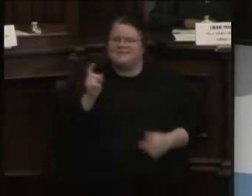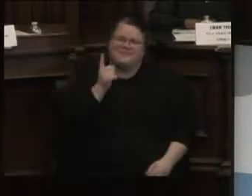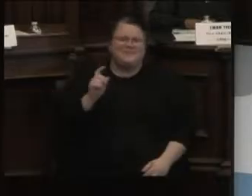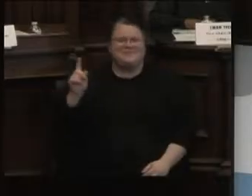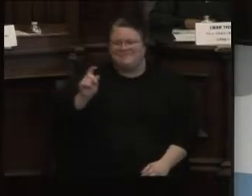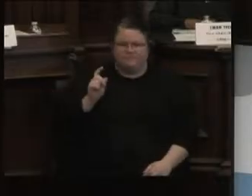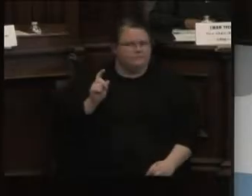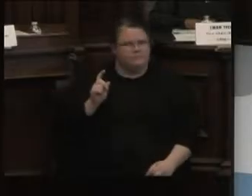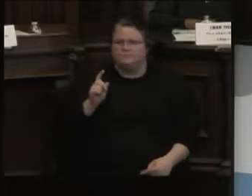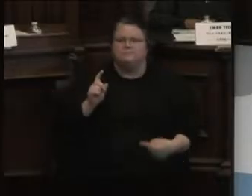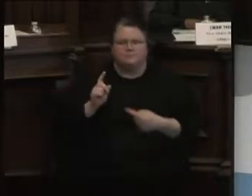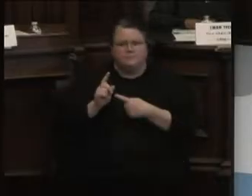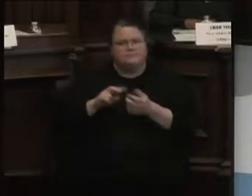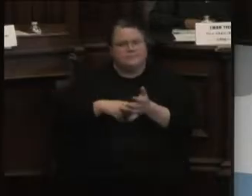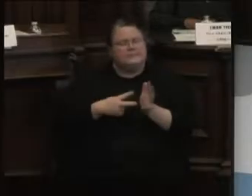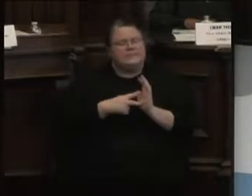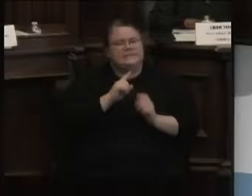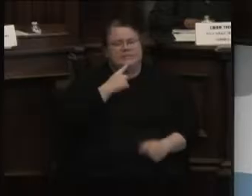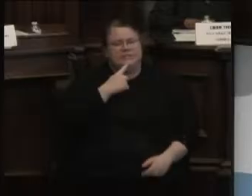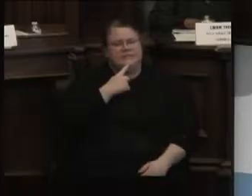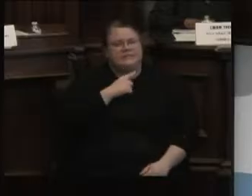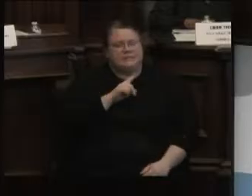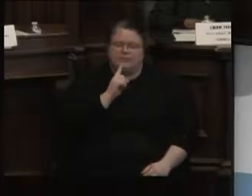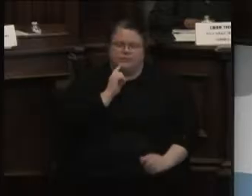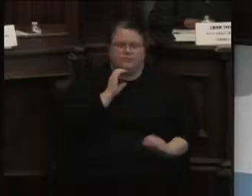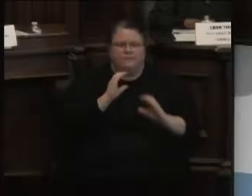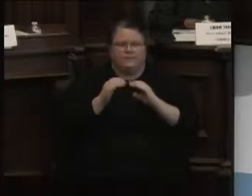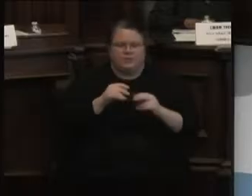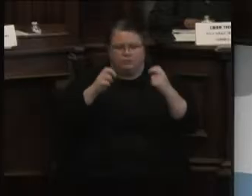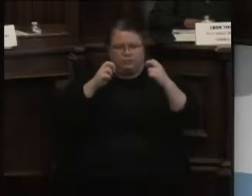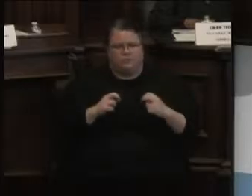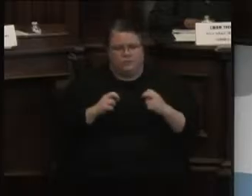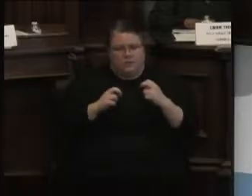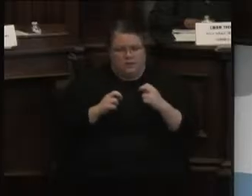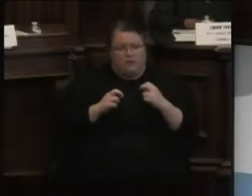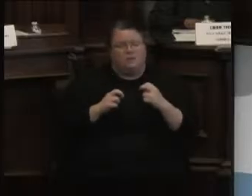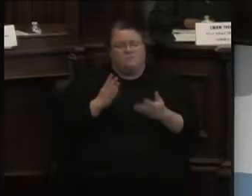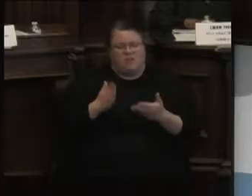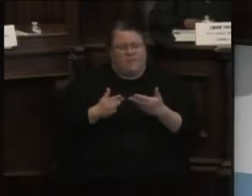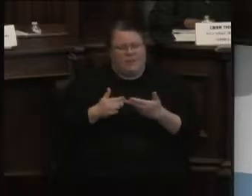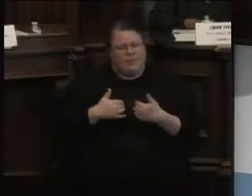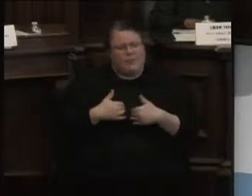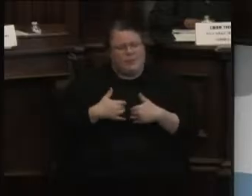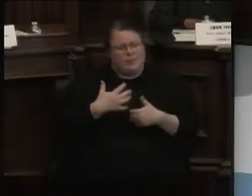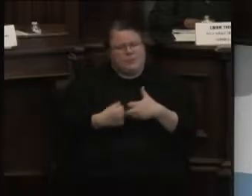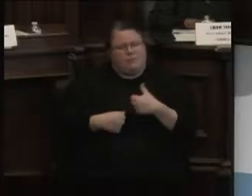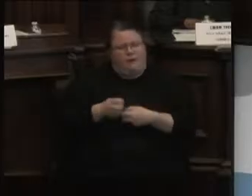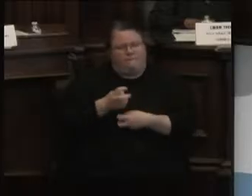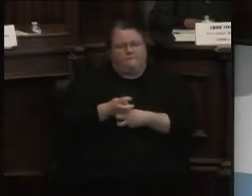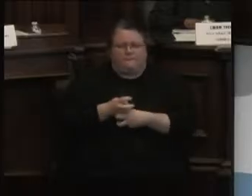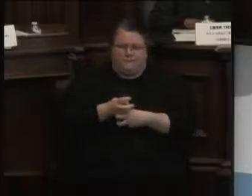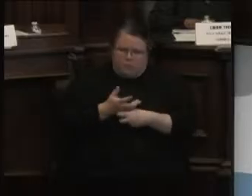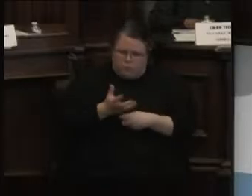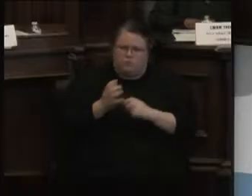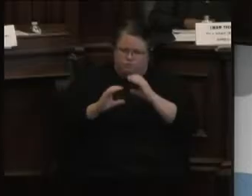they're not coming in because everything's sunshine and roses. So it's a very serious